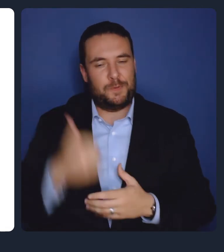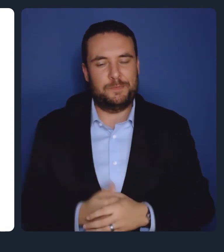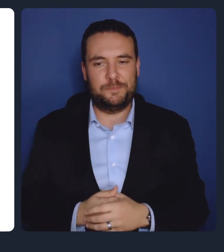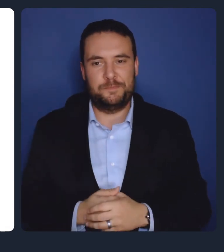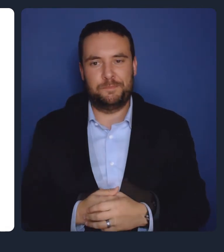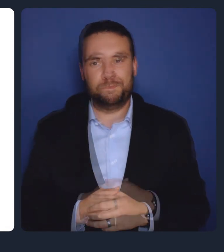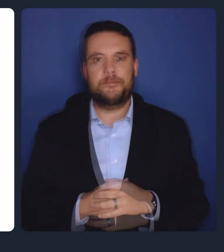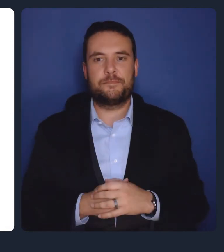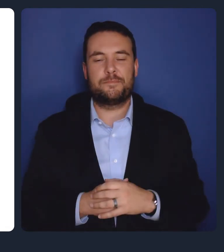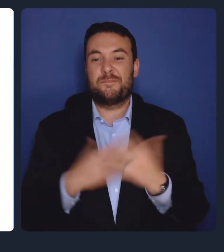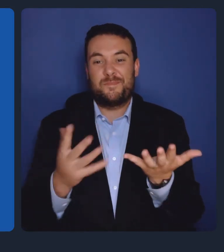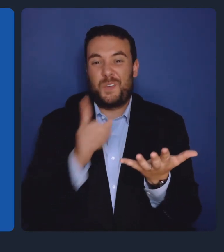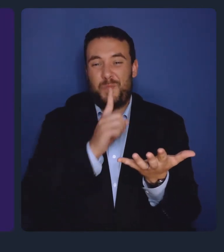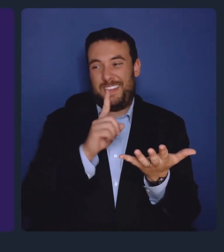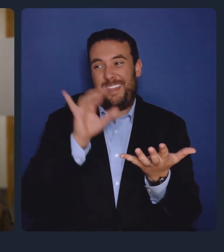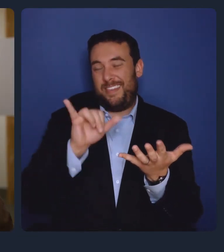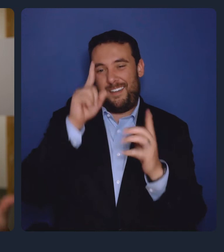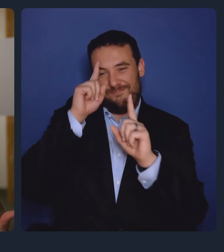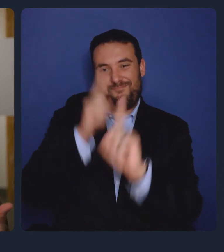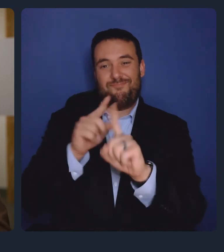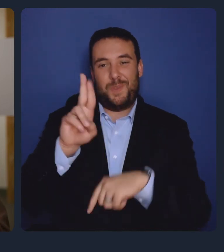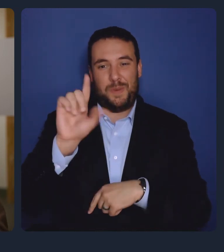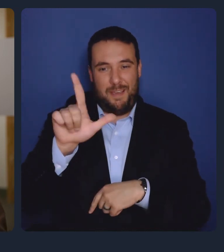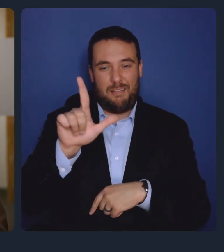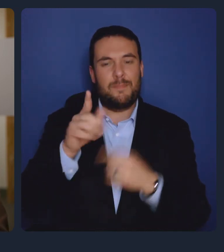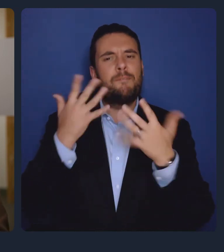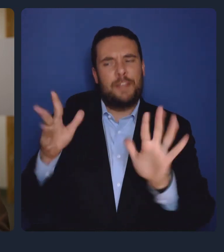And that's really the ultimate goal of UDL. Through the application of the core principles